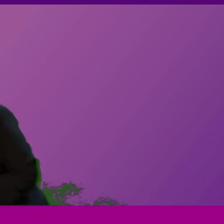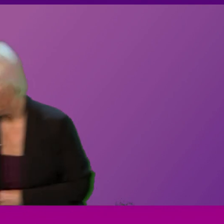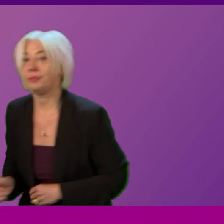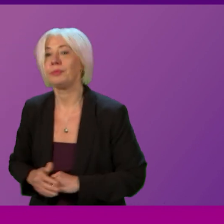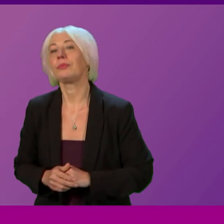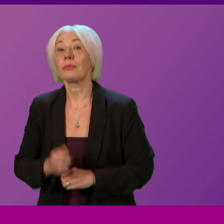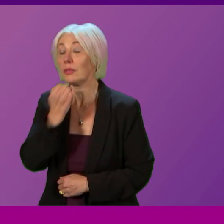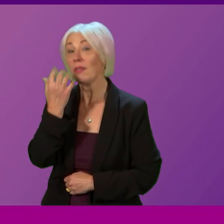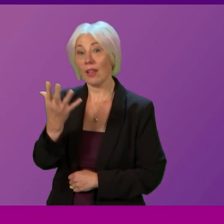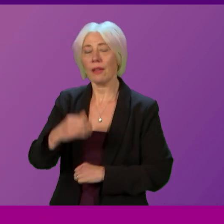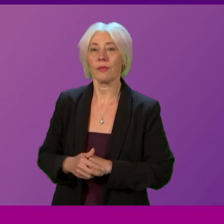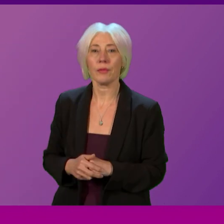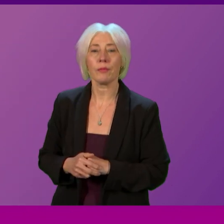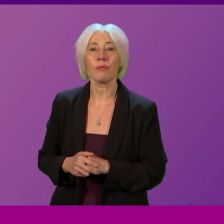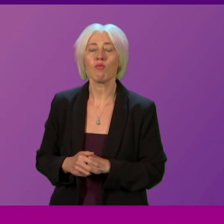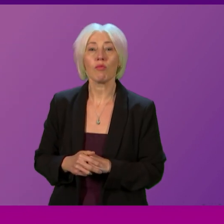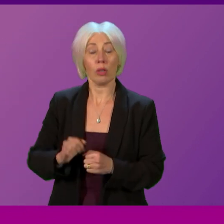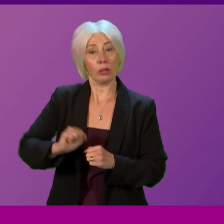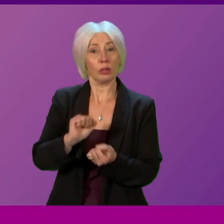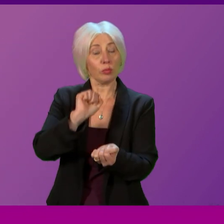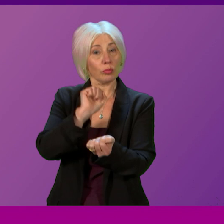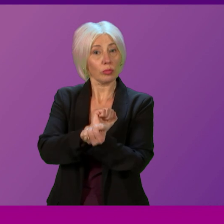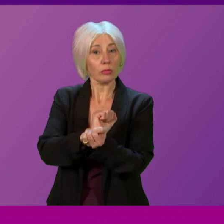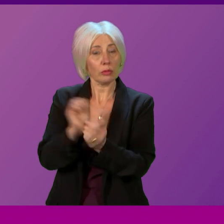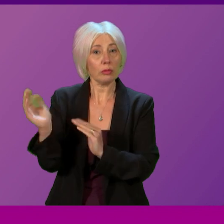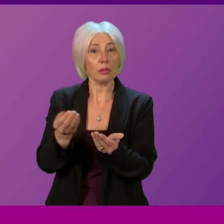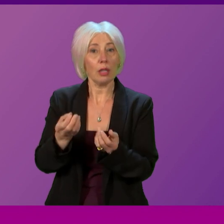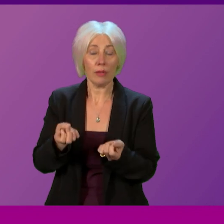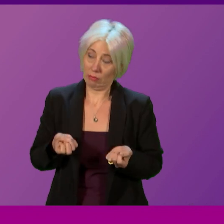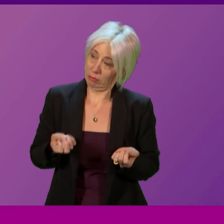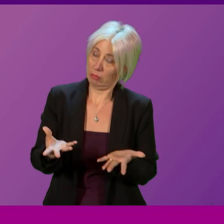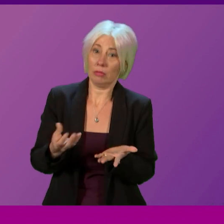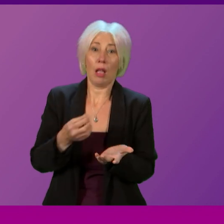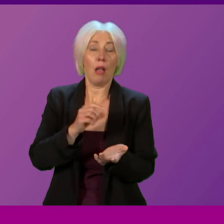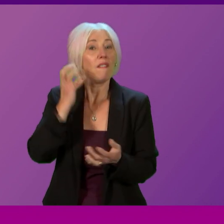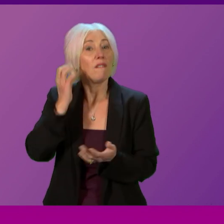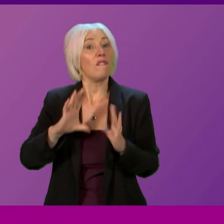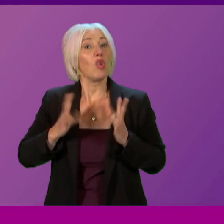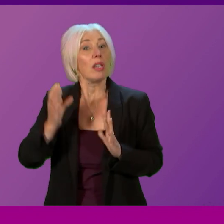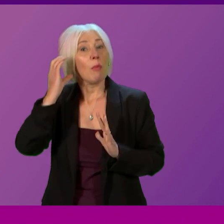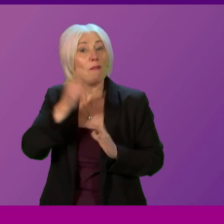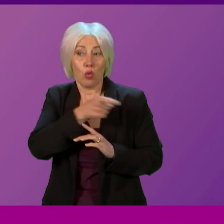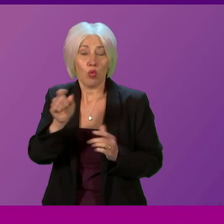To ask the First Minister how much the Scottish Prison Service has spent on providing free mobile phones to all prisoners.